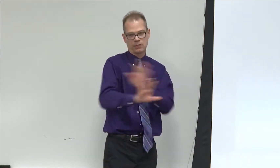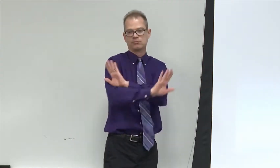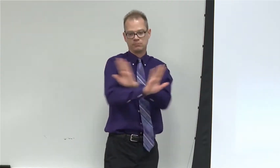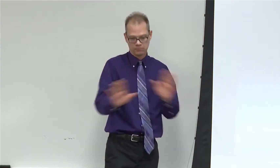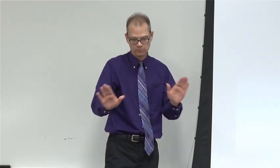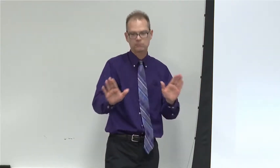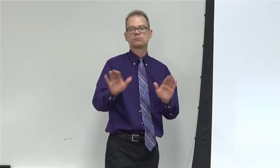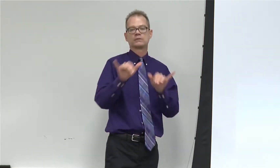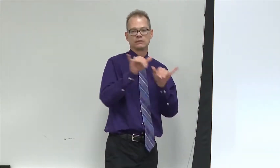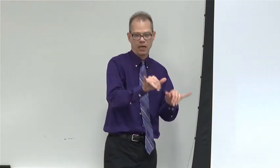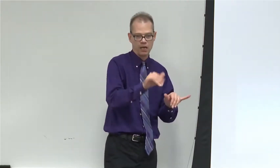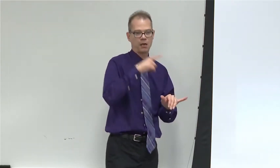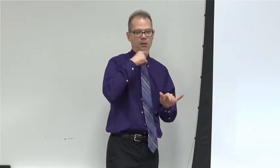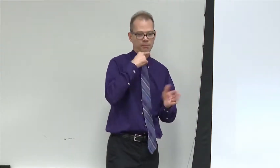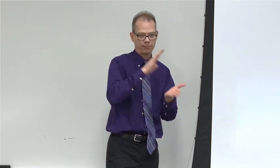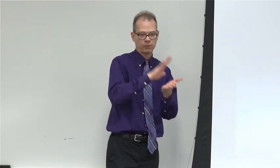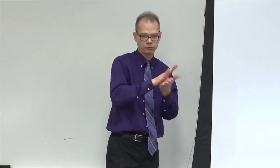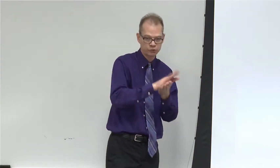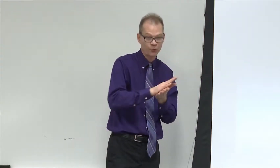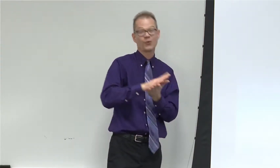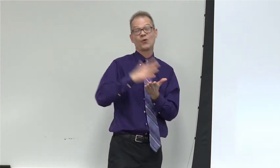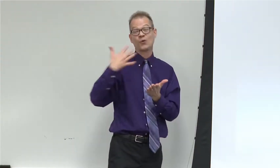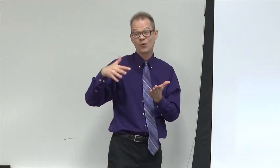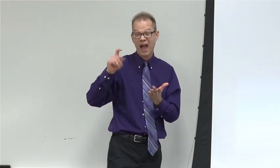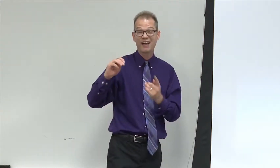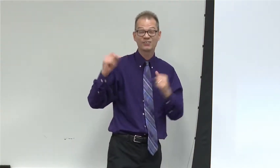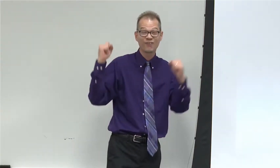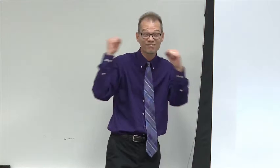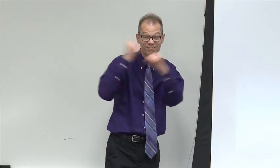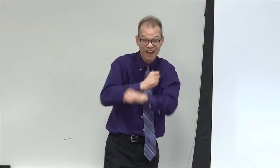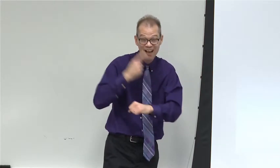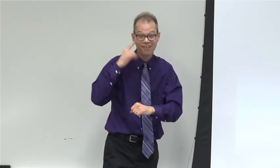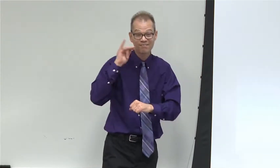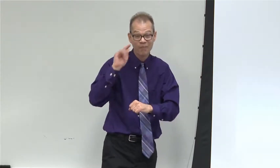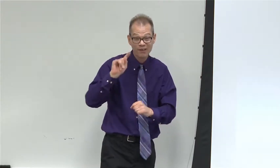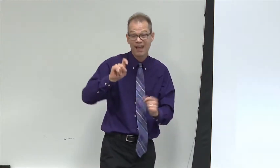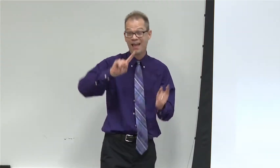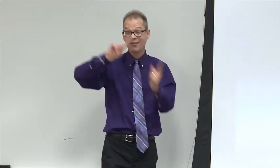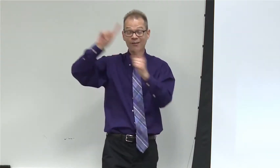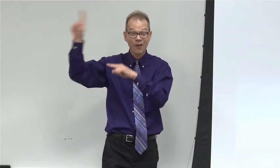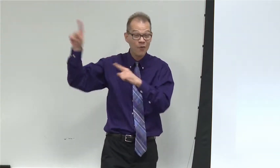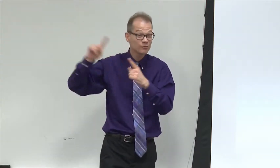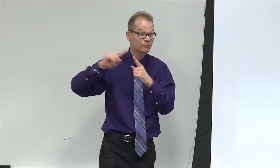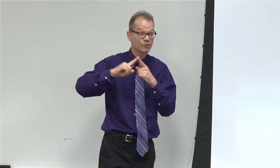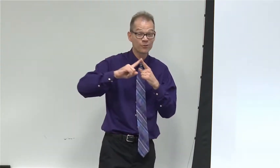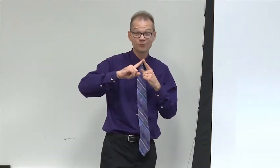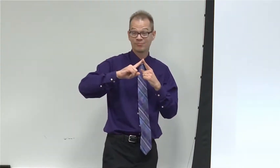So they decided to keep me in public school, which actually had to be fought for